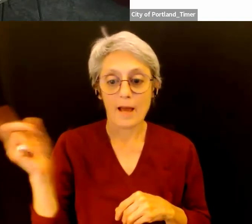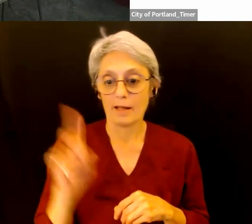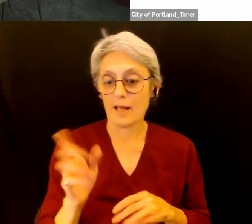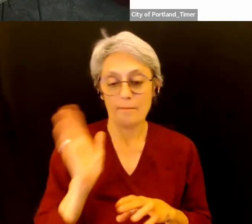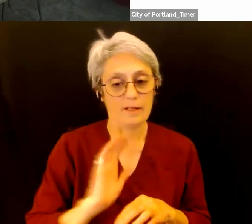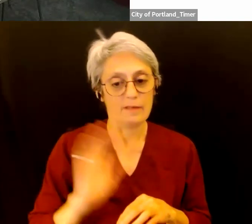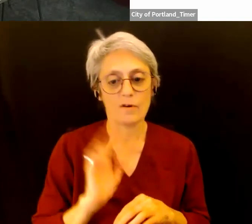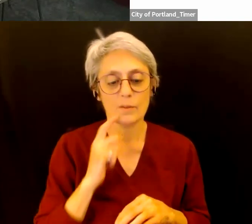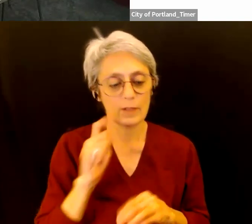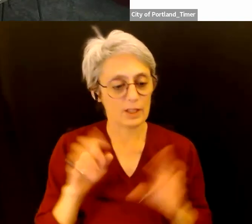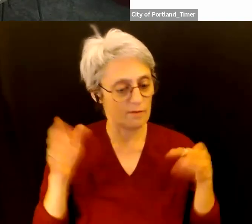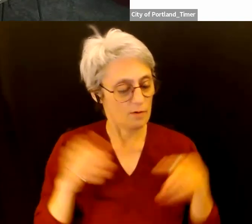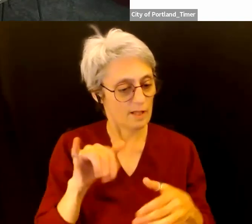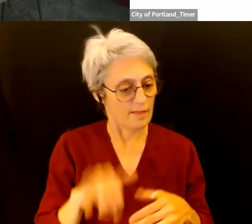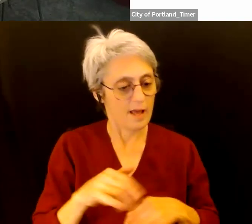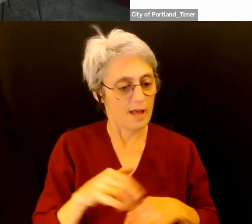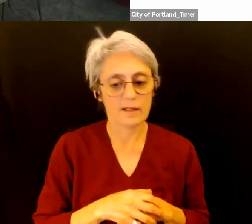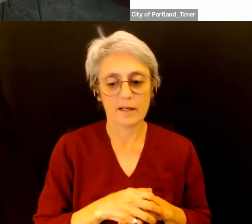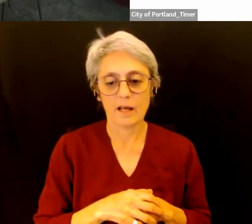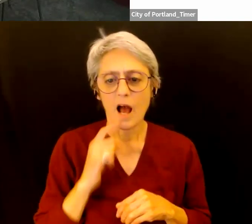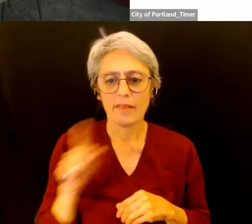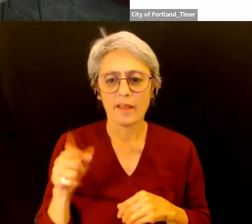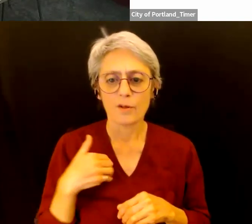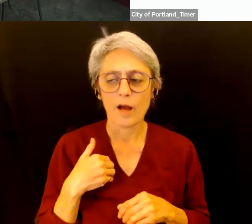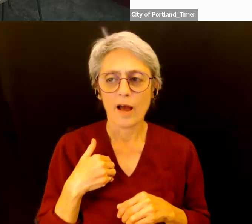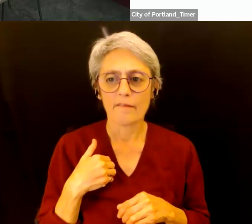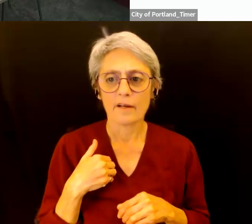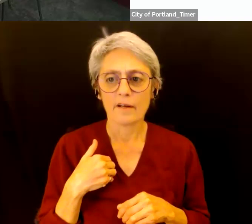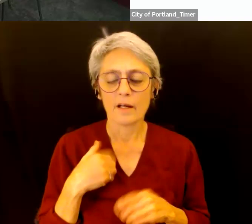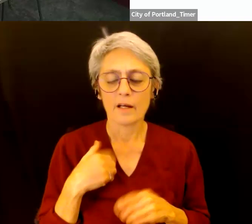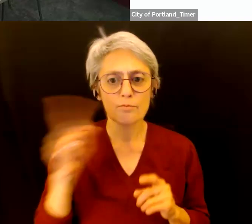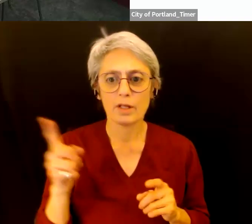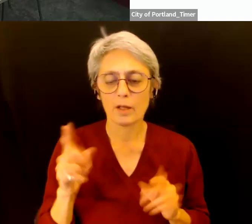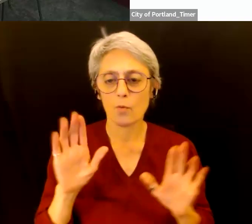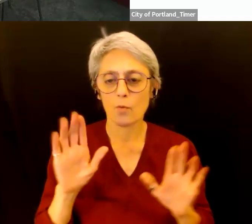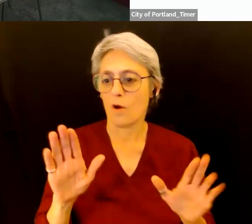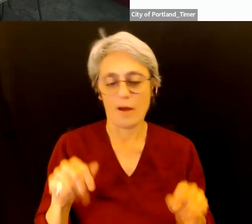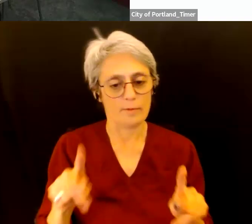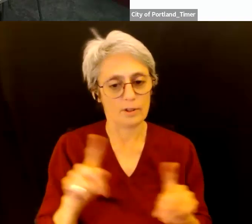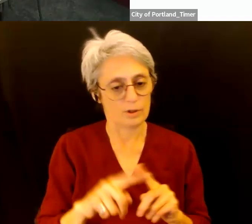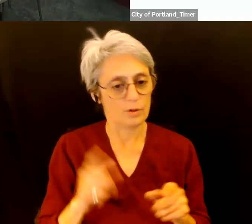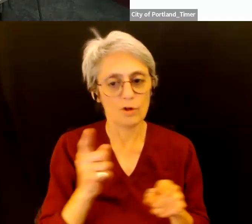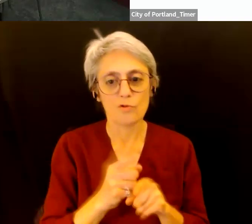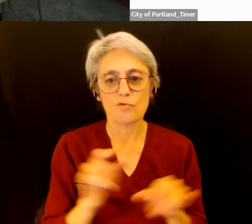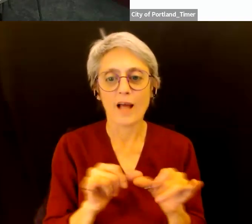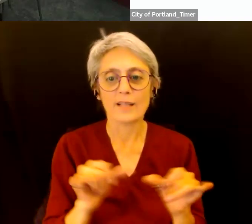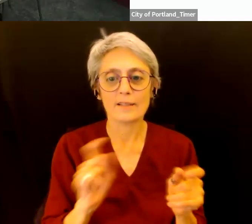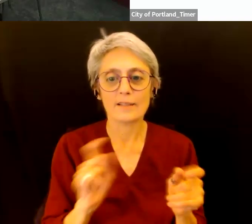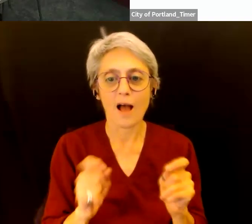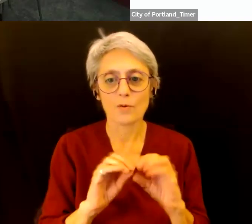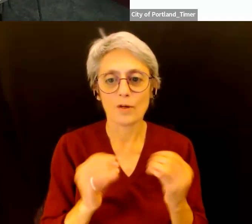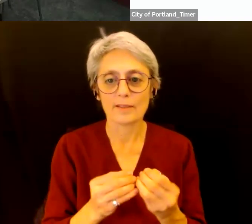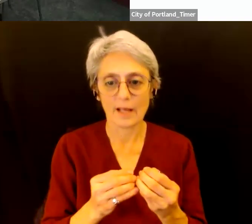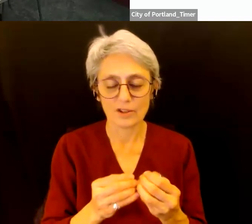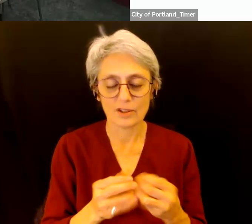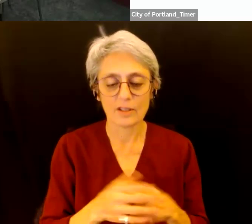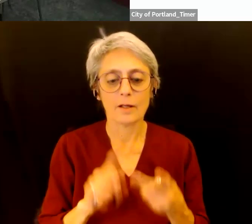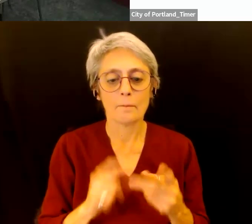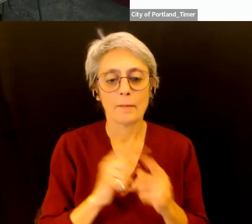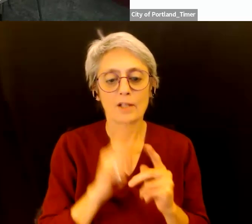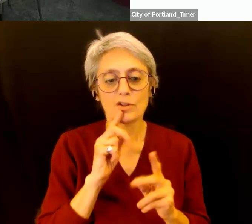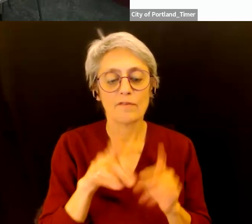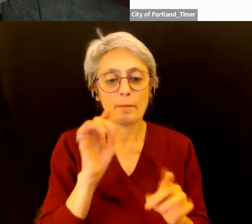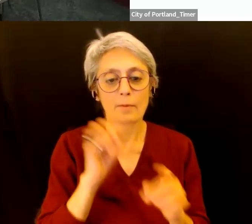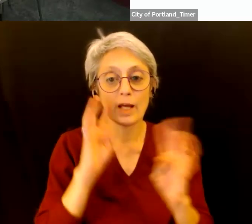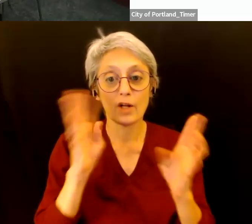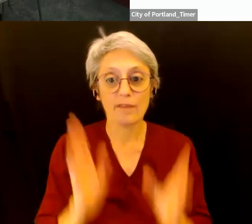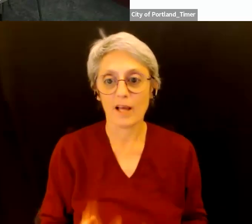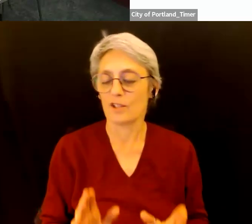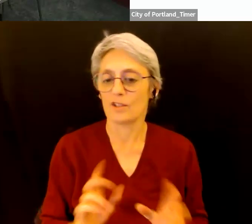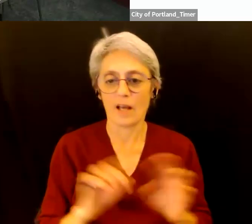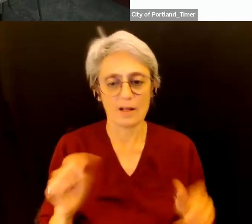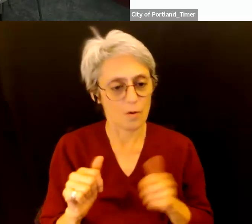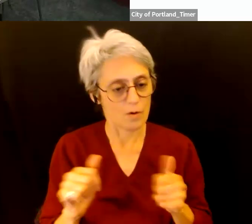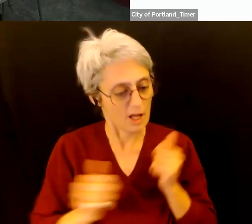So I think you have a brilliant opportunity to right-size this organization to look for people who are innovators and go-getters and focus on outcomes.